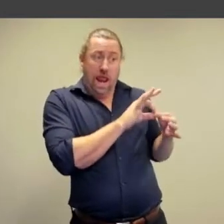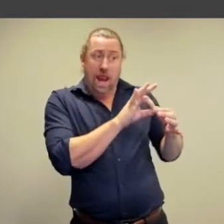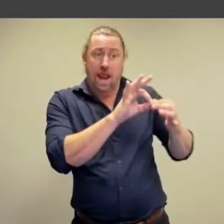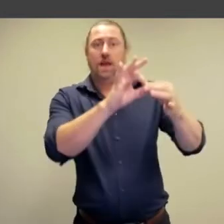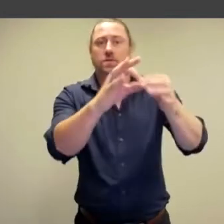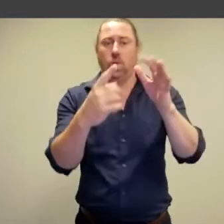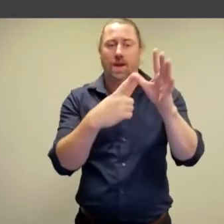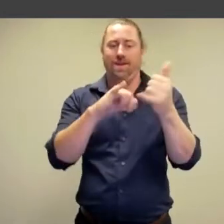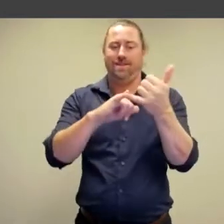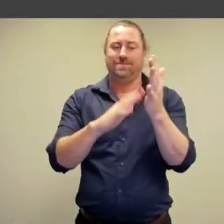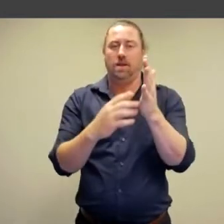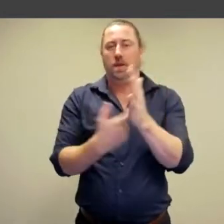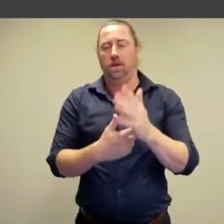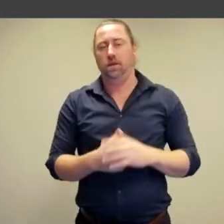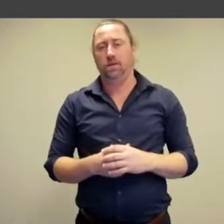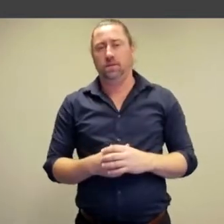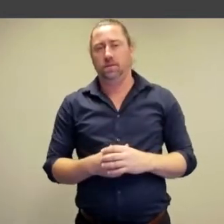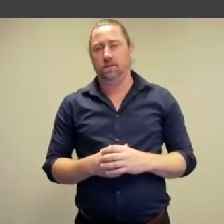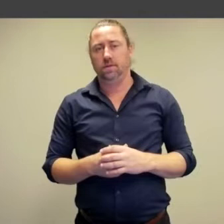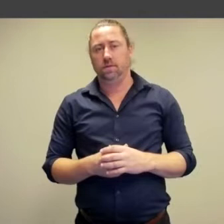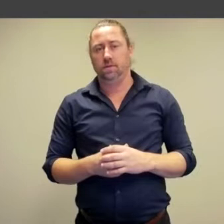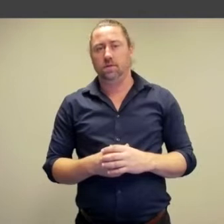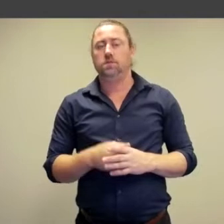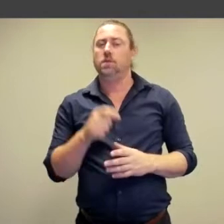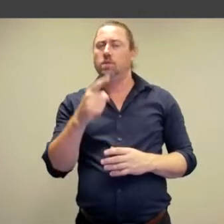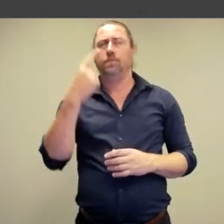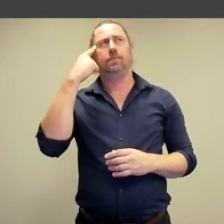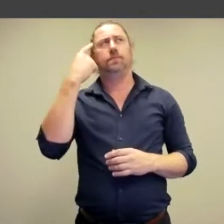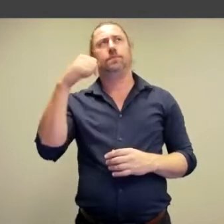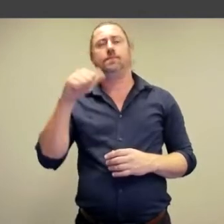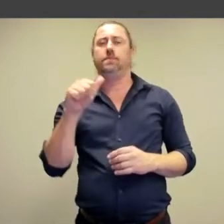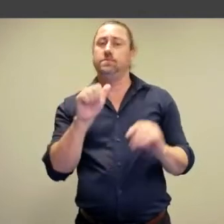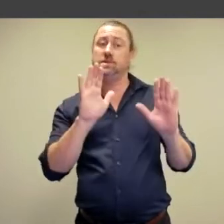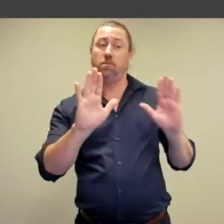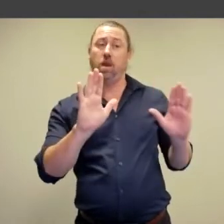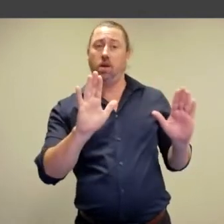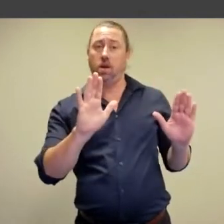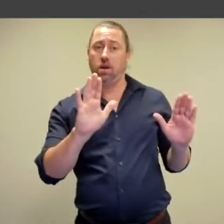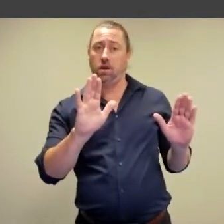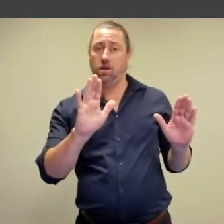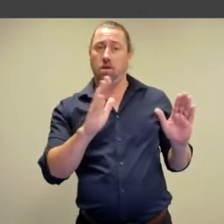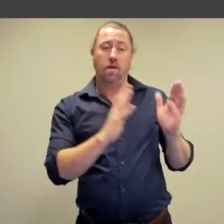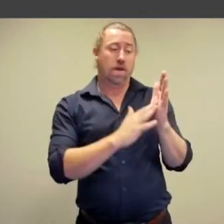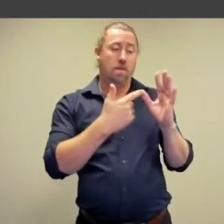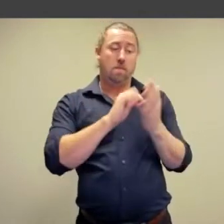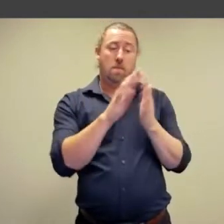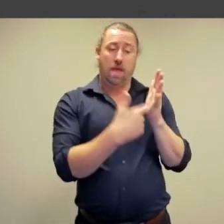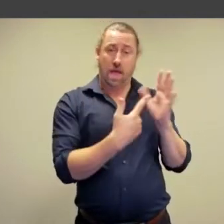And we can already bring these to mind if we start thinking about the similarities between